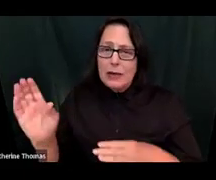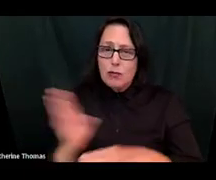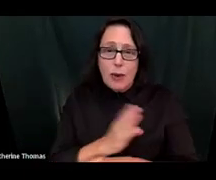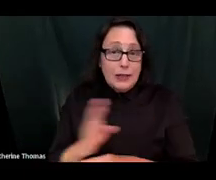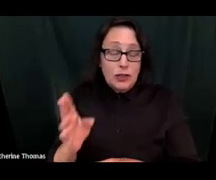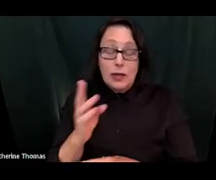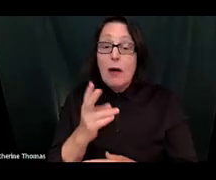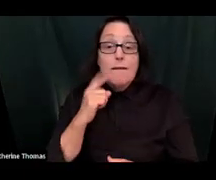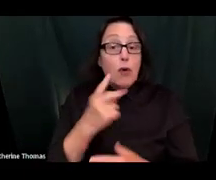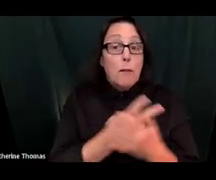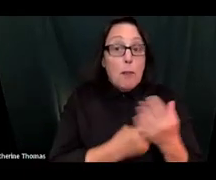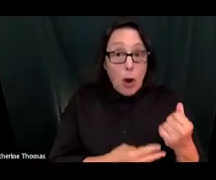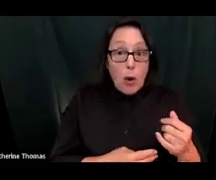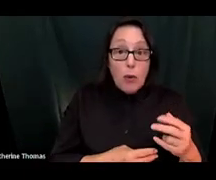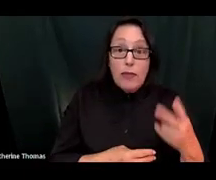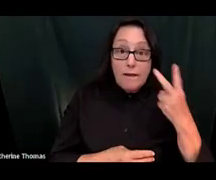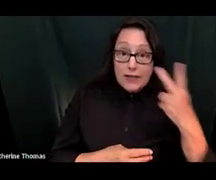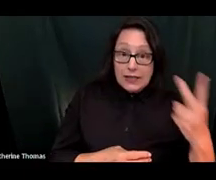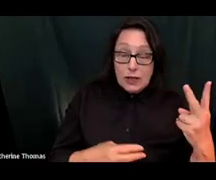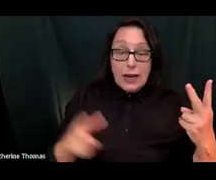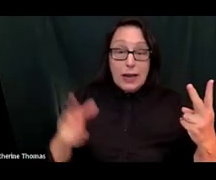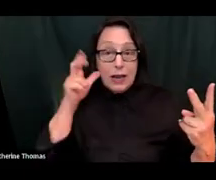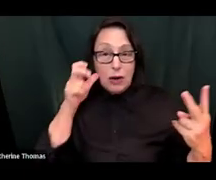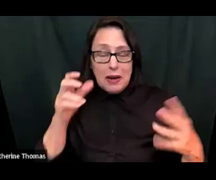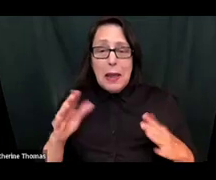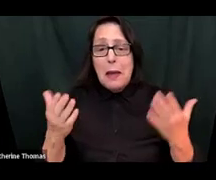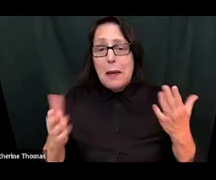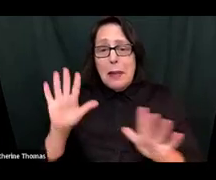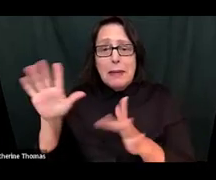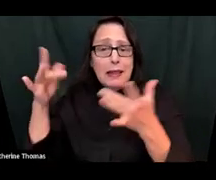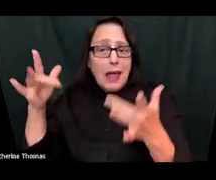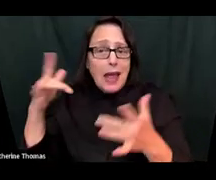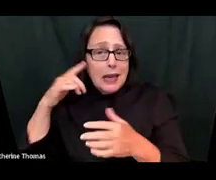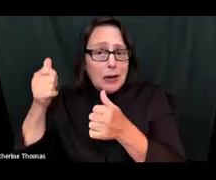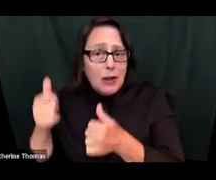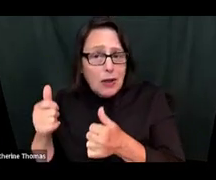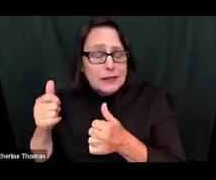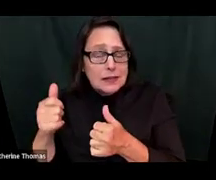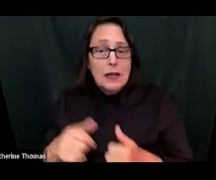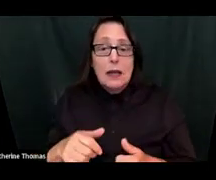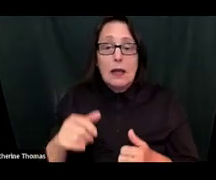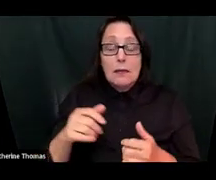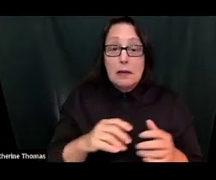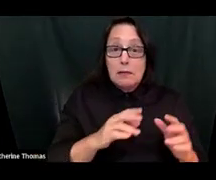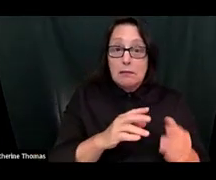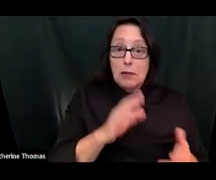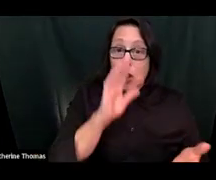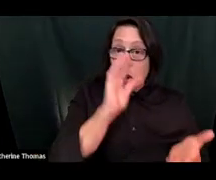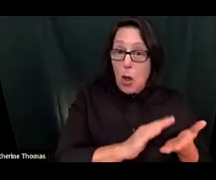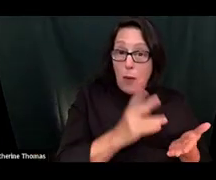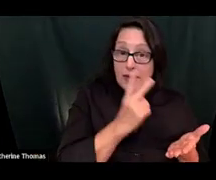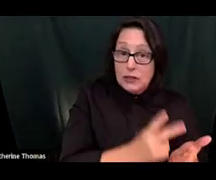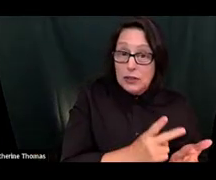of both vision and hearing. So it could be a mild hearing loss and low vision.